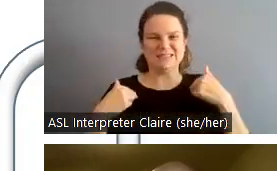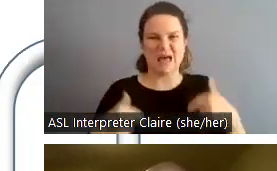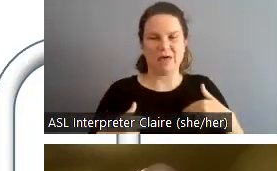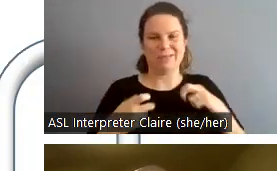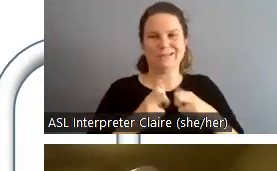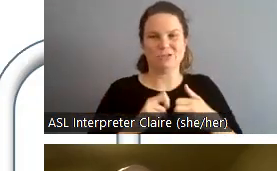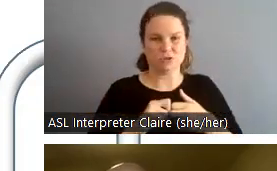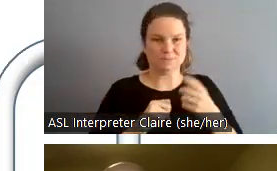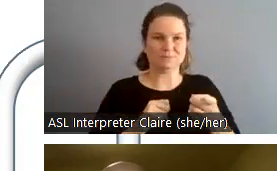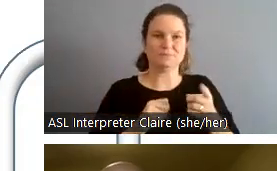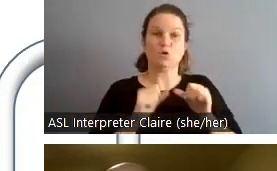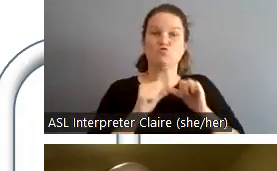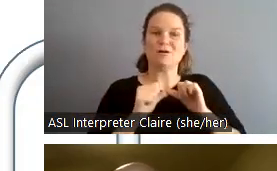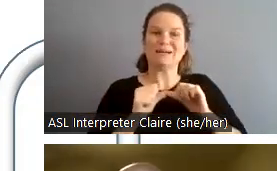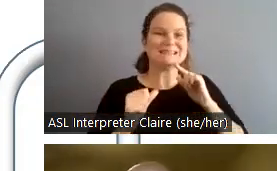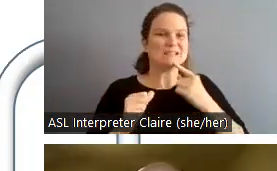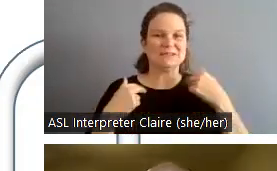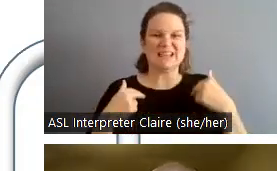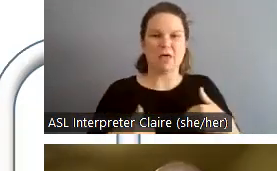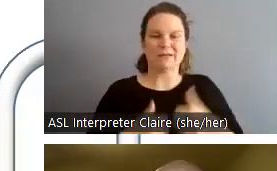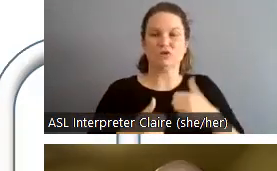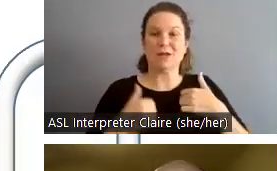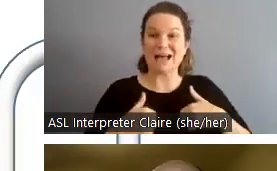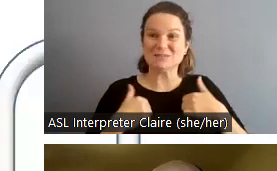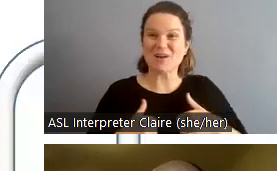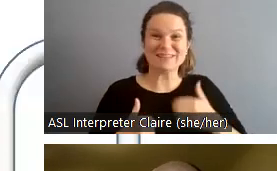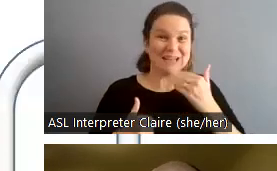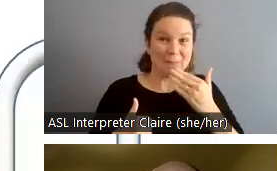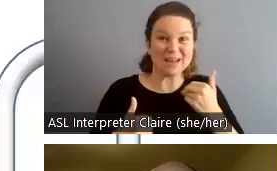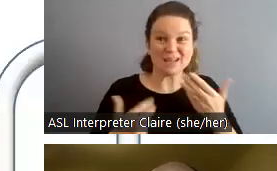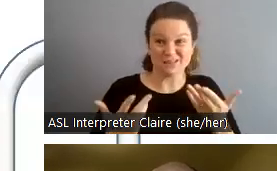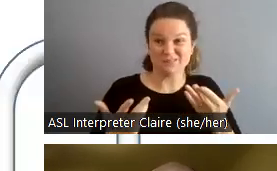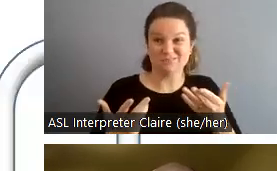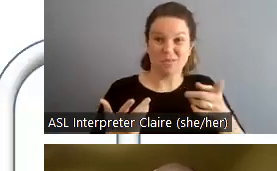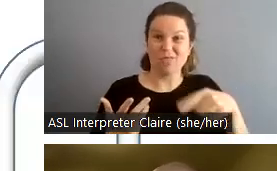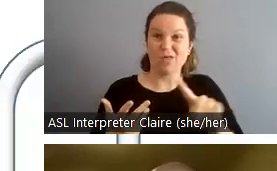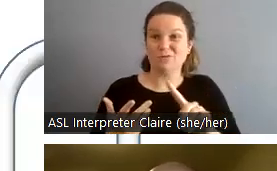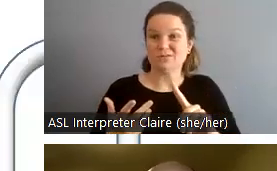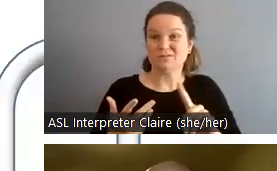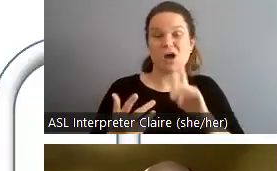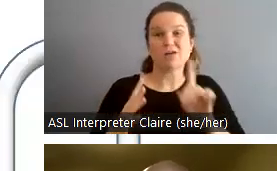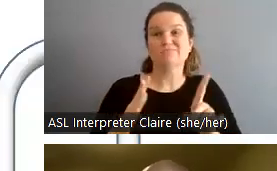chronic, serious health conditions like asthma or diabetes, those are conditions